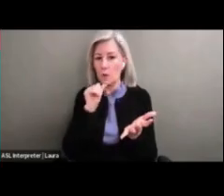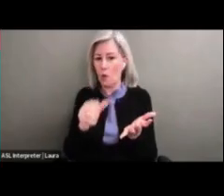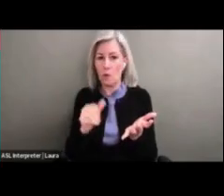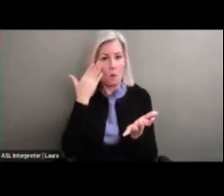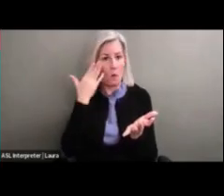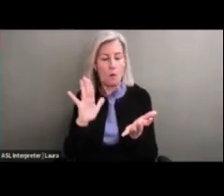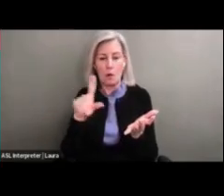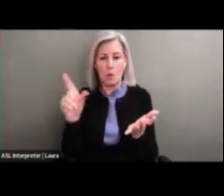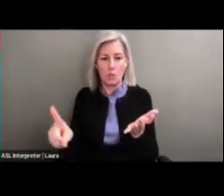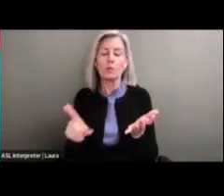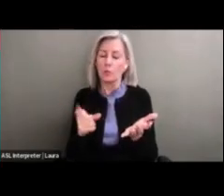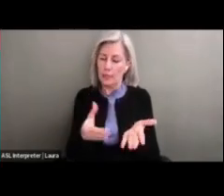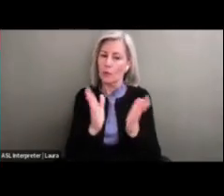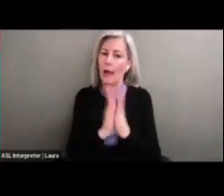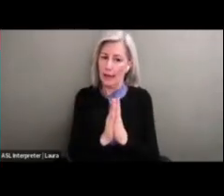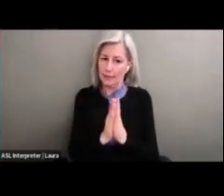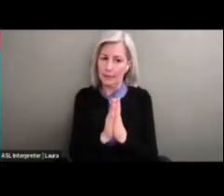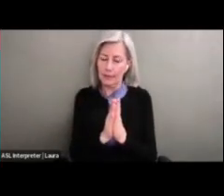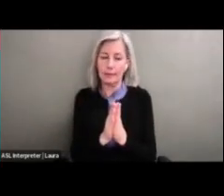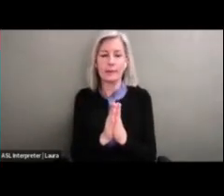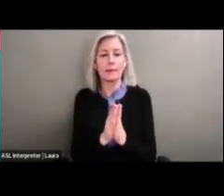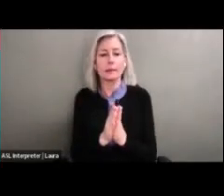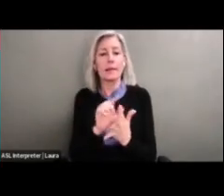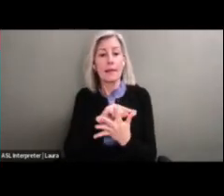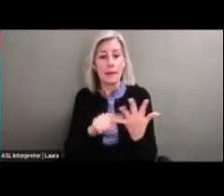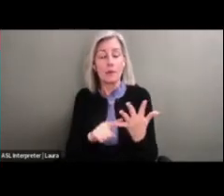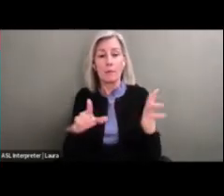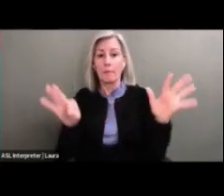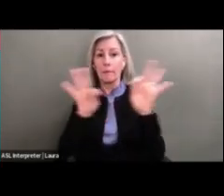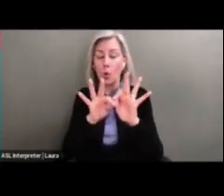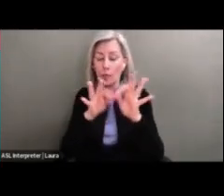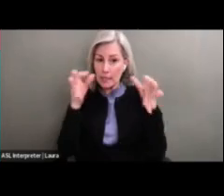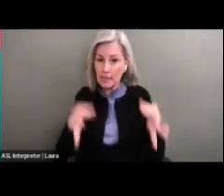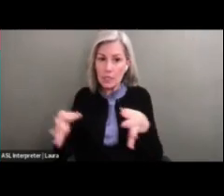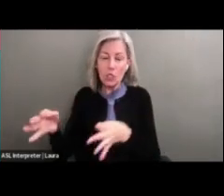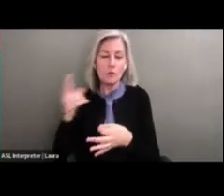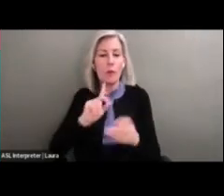confirm who is exempt and how they will determine medically frail.